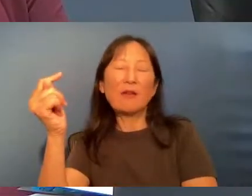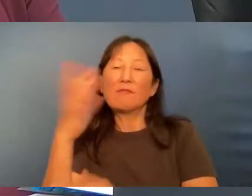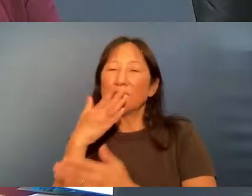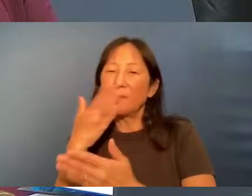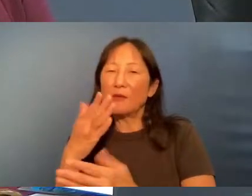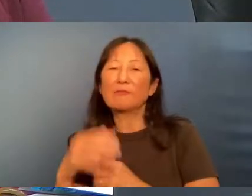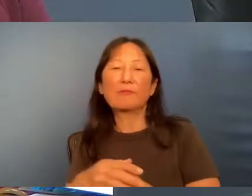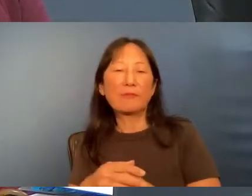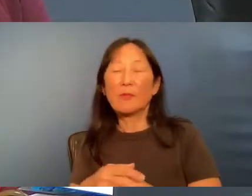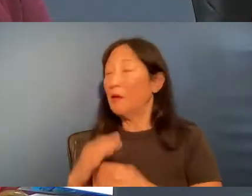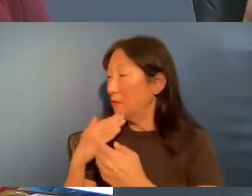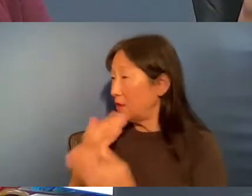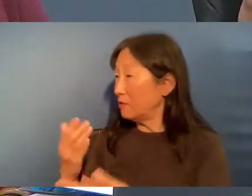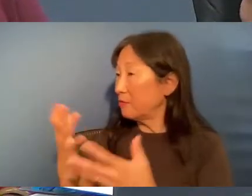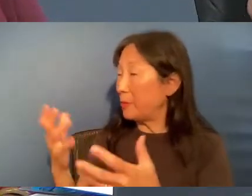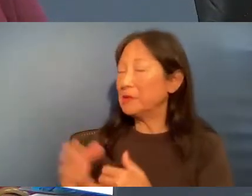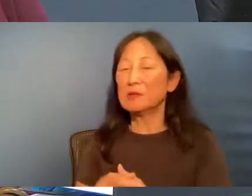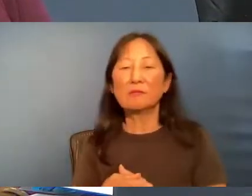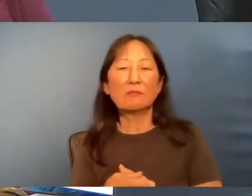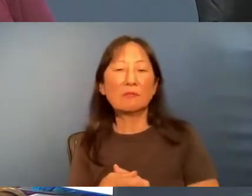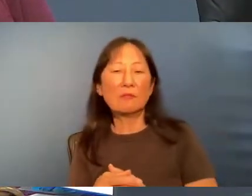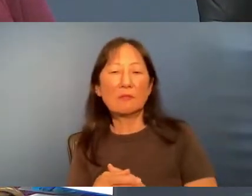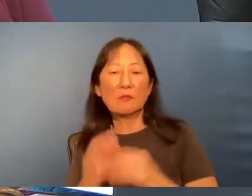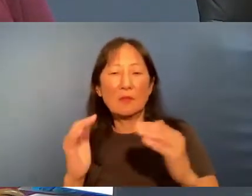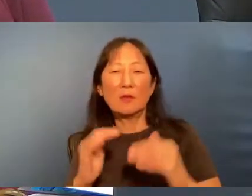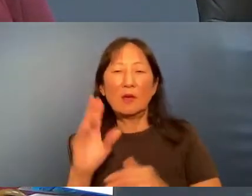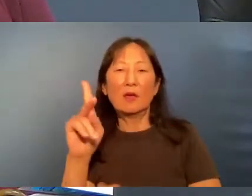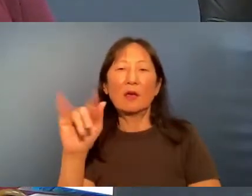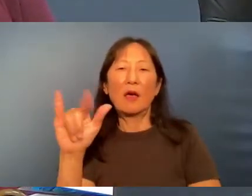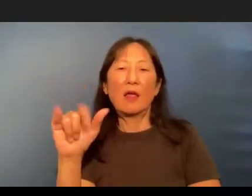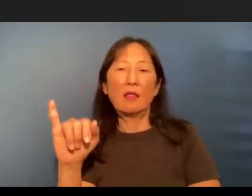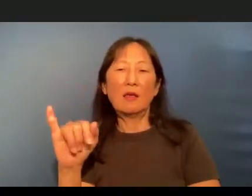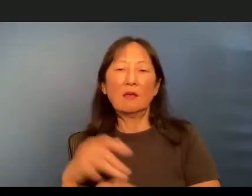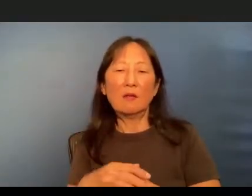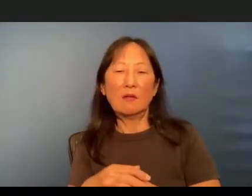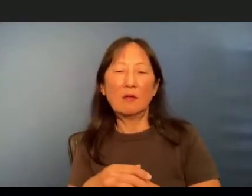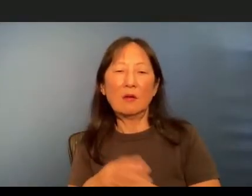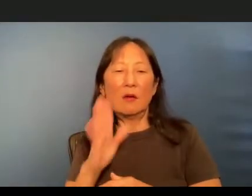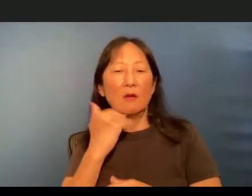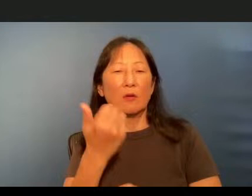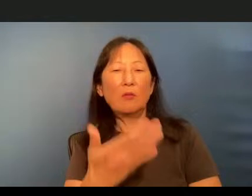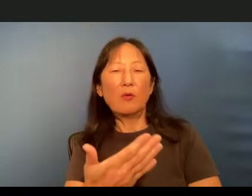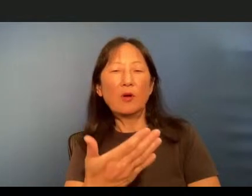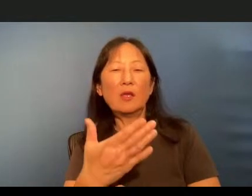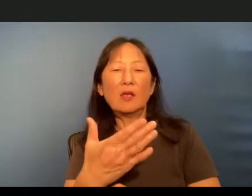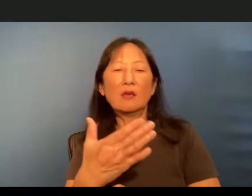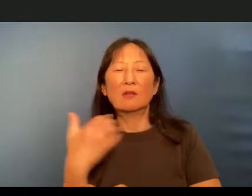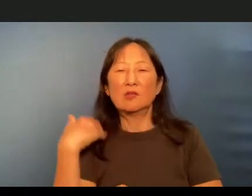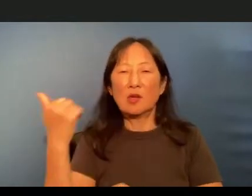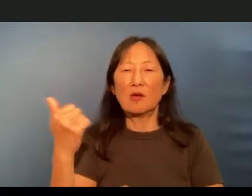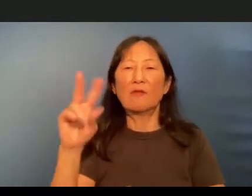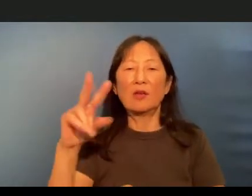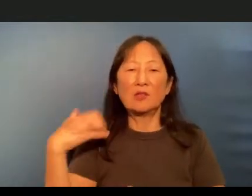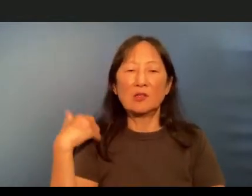Thank you very much. Kylie Swan. Good morning chair, vice chair and committee members. My name is KA Wan.